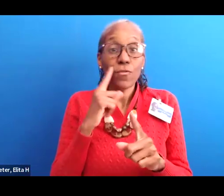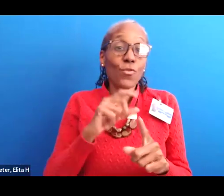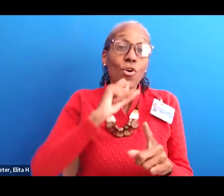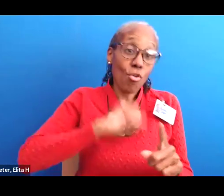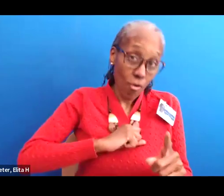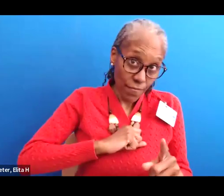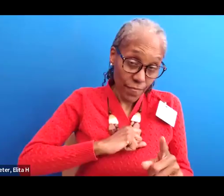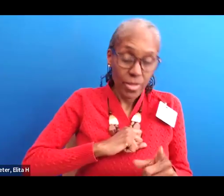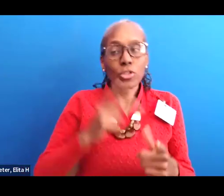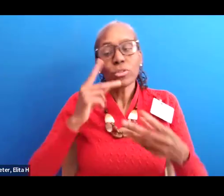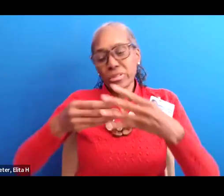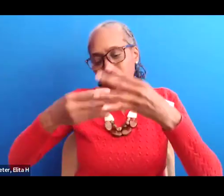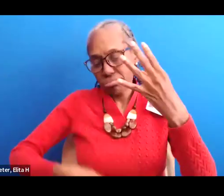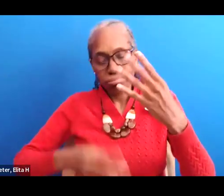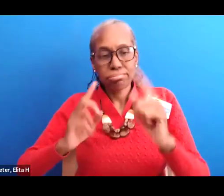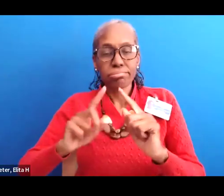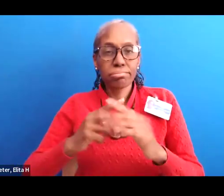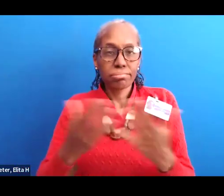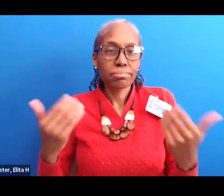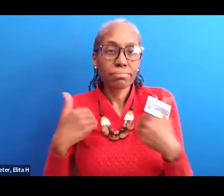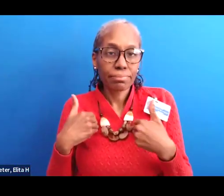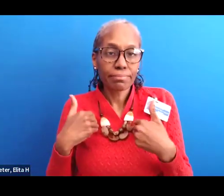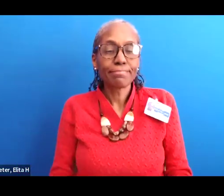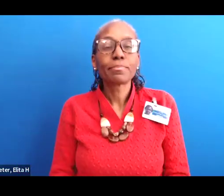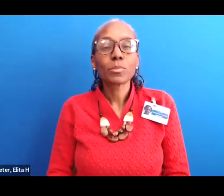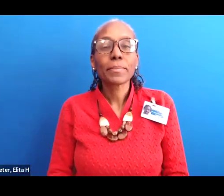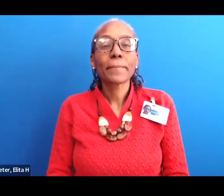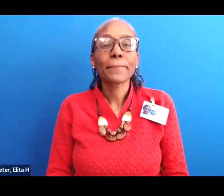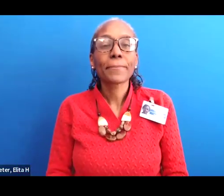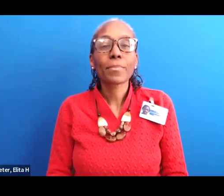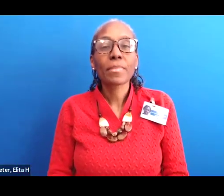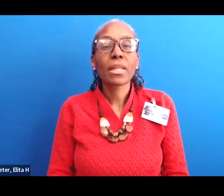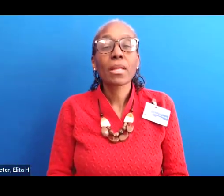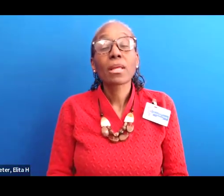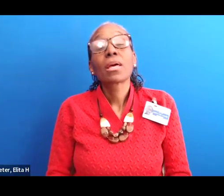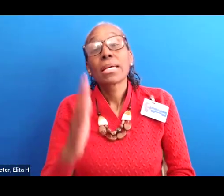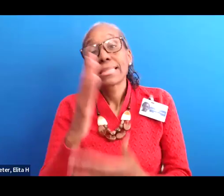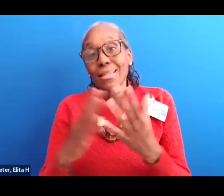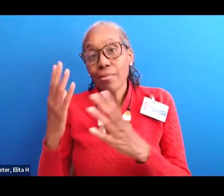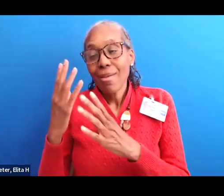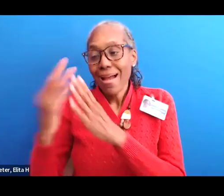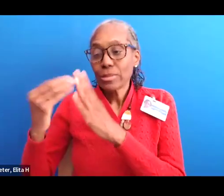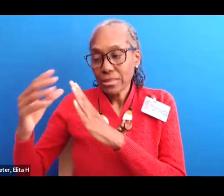see all these different products that there are. And some are external, some are more internal.